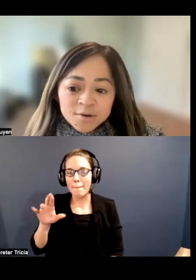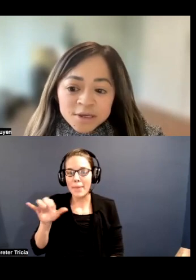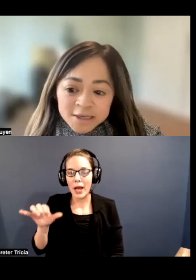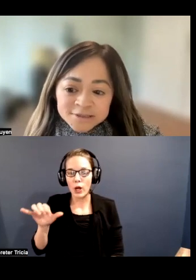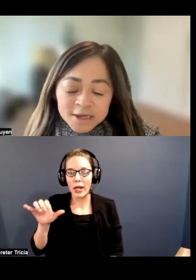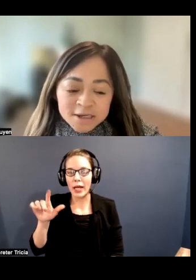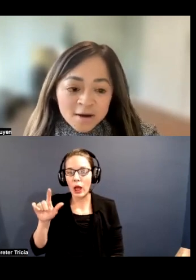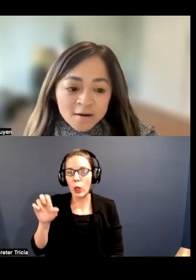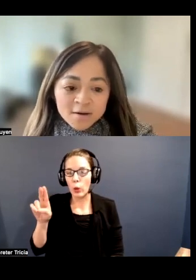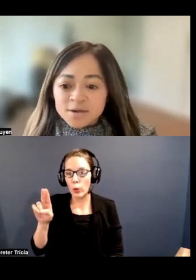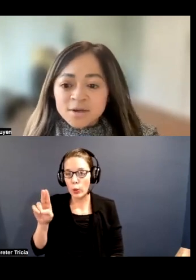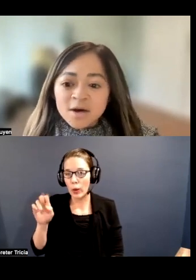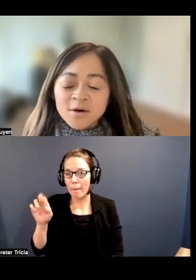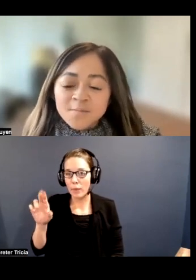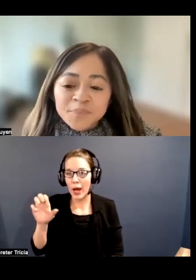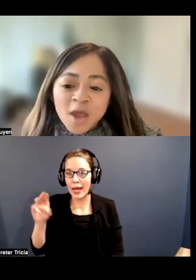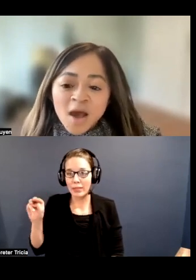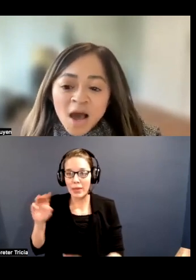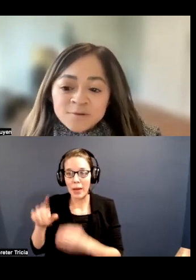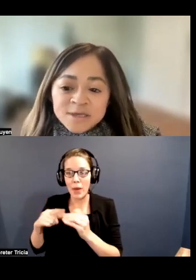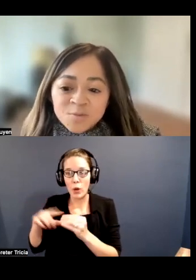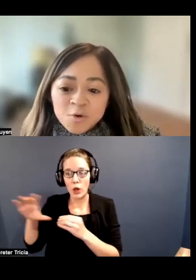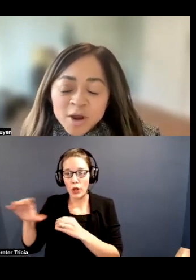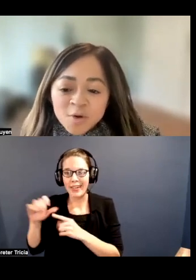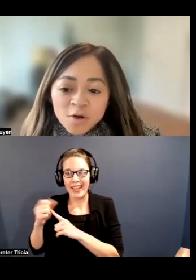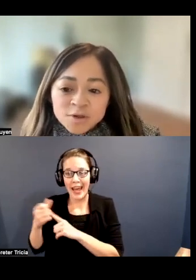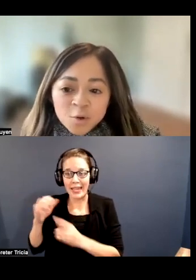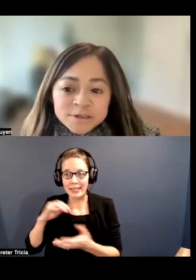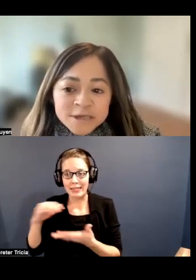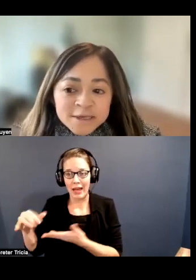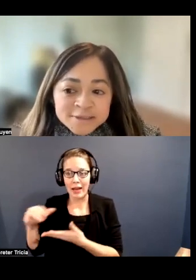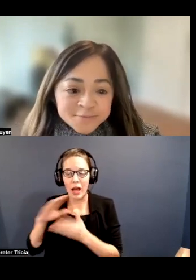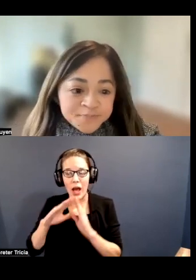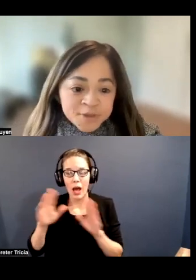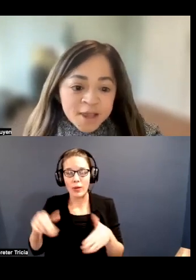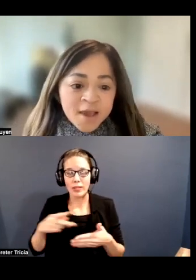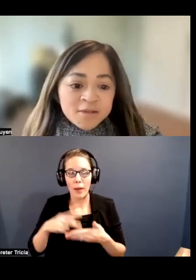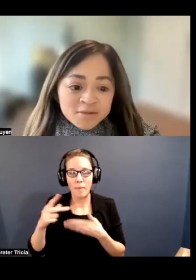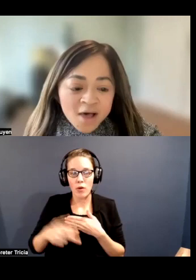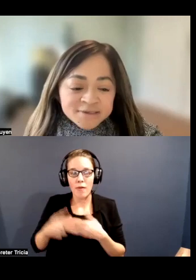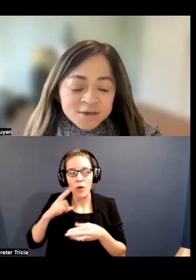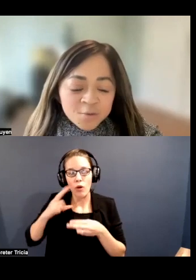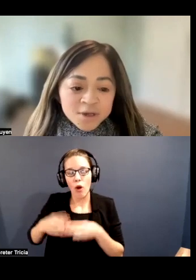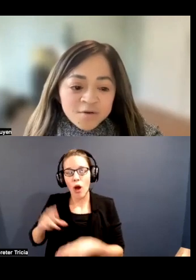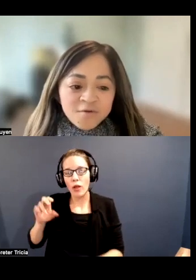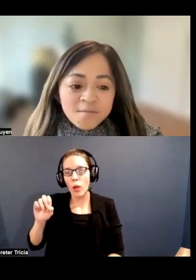her case study on housing program called Oakdays. And then lastly, we'll hear from